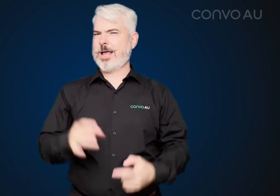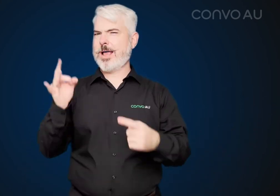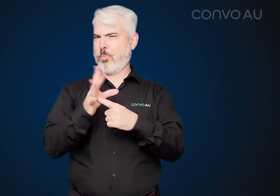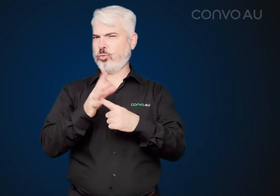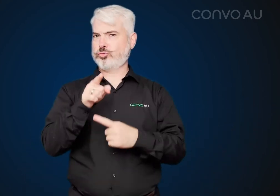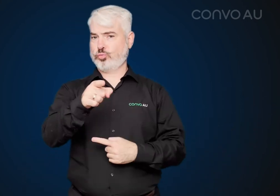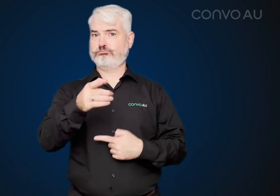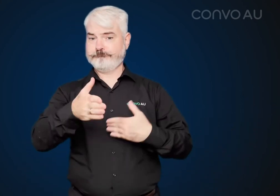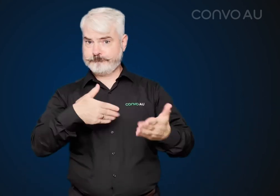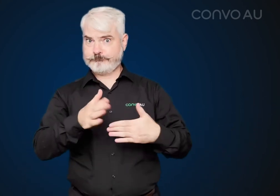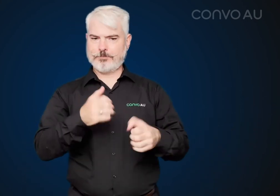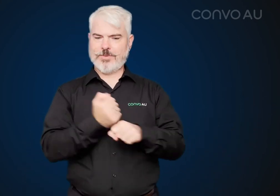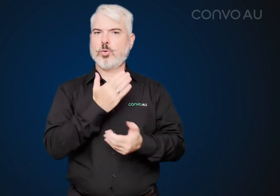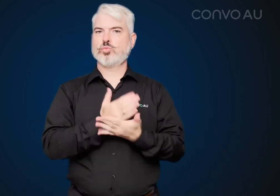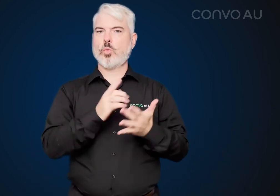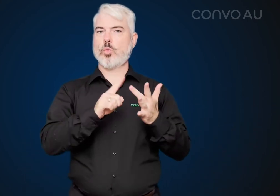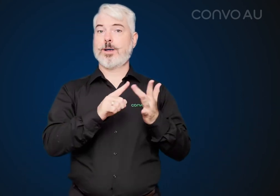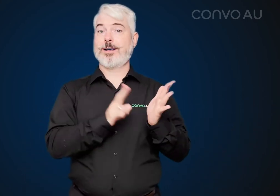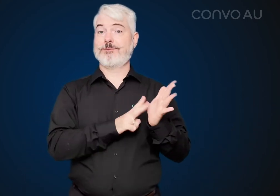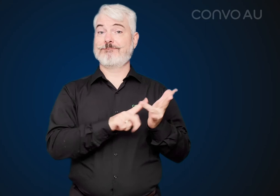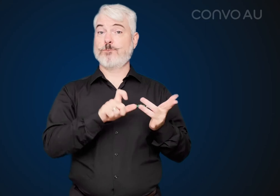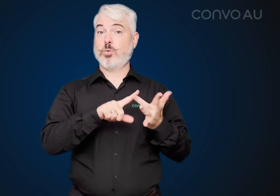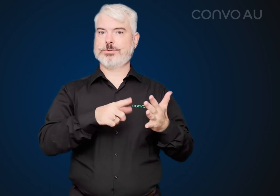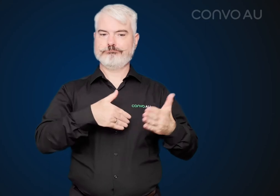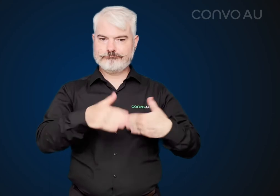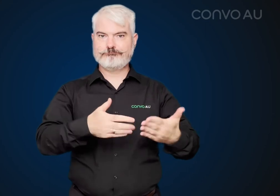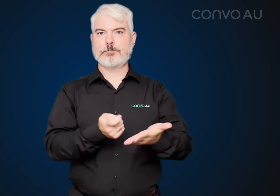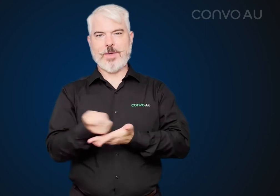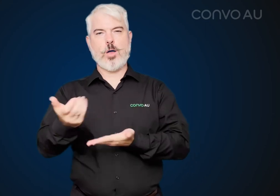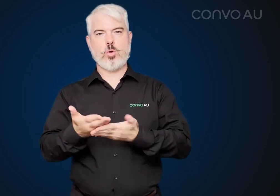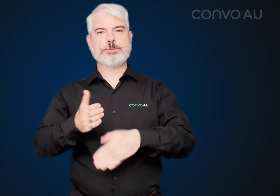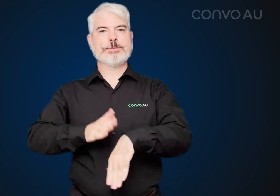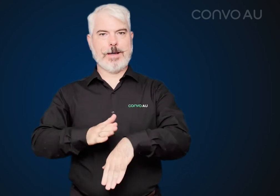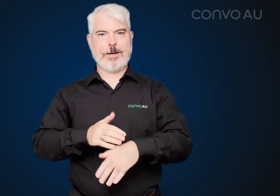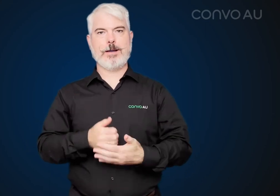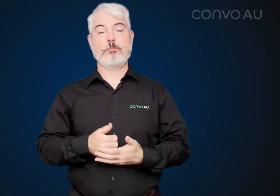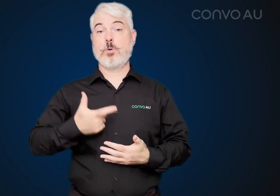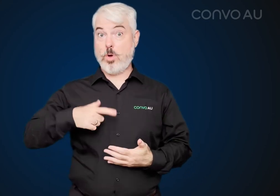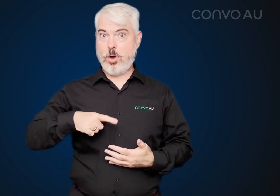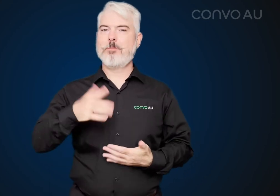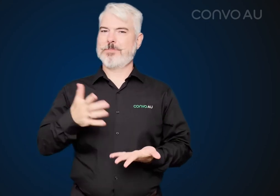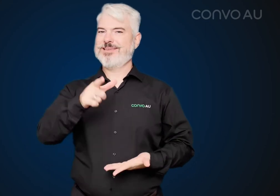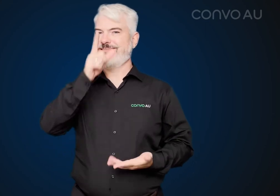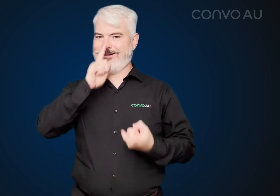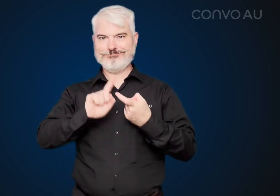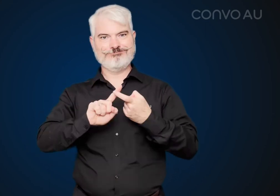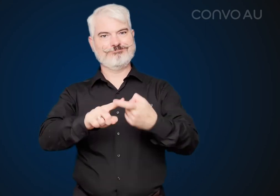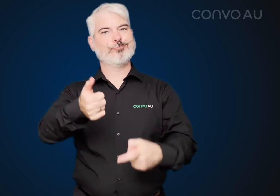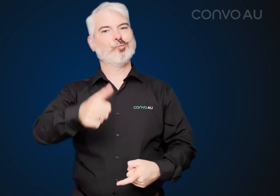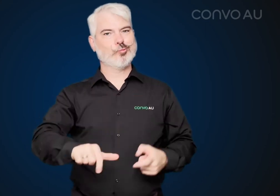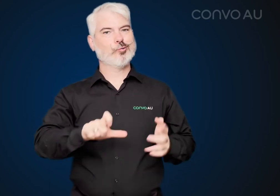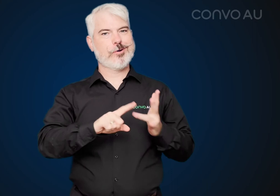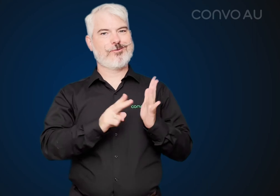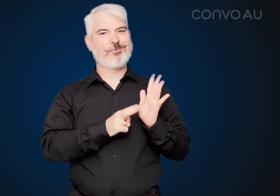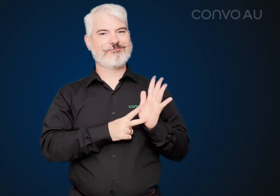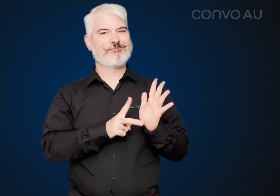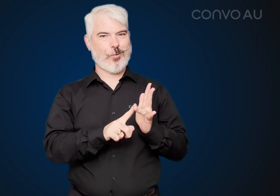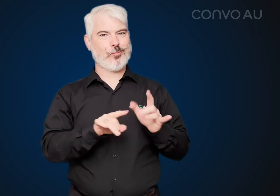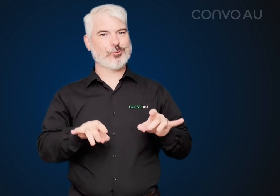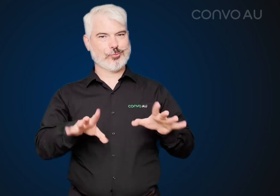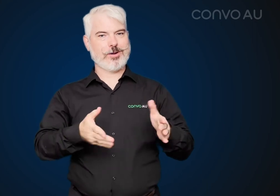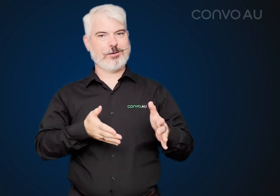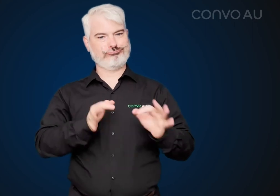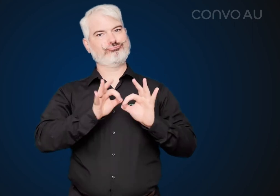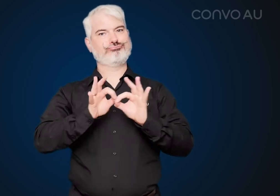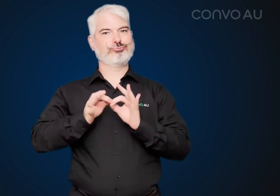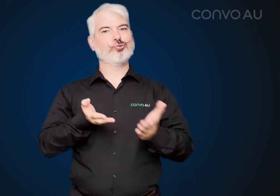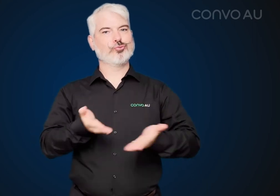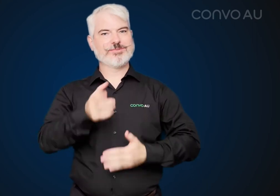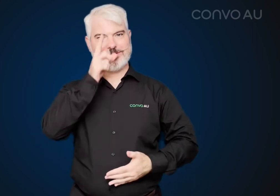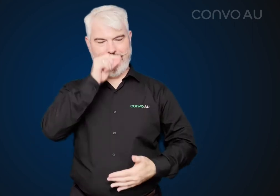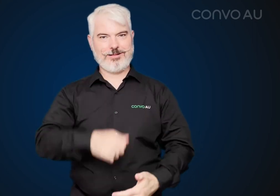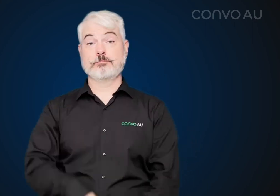It is important to make sure our invoices are paid on time to make sure you can continue using Convo Australia services.